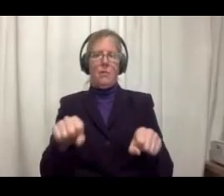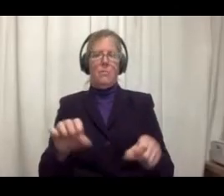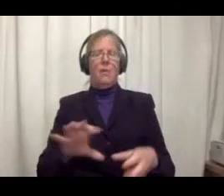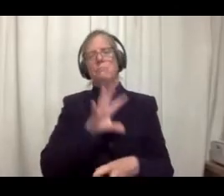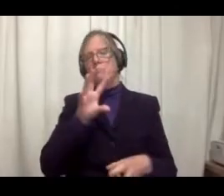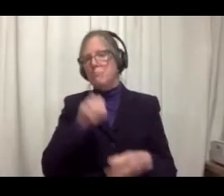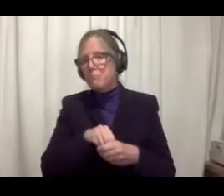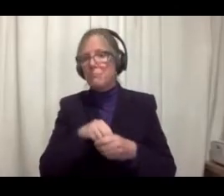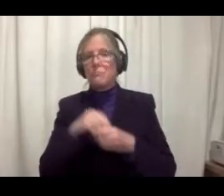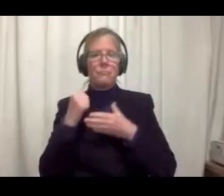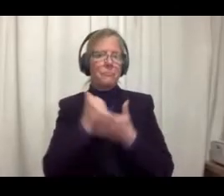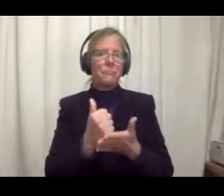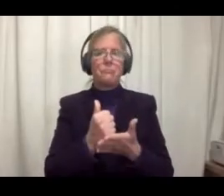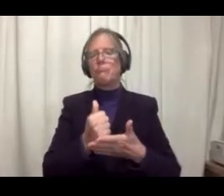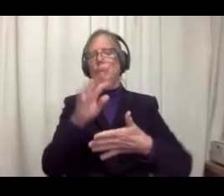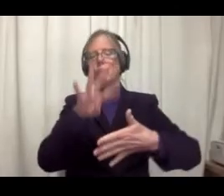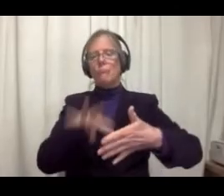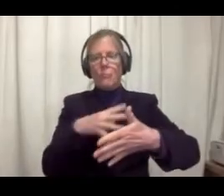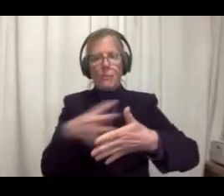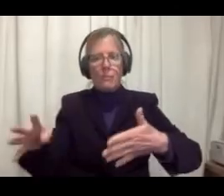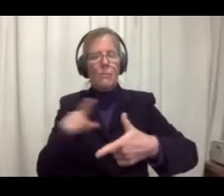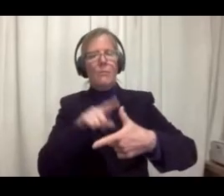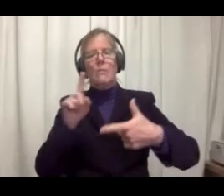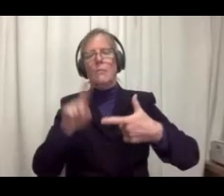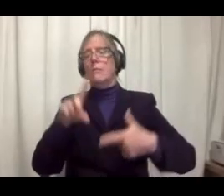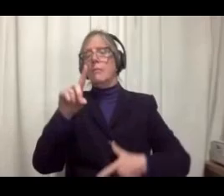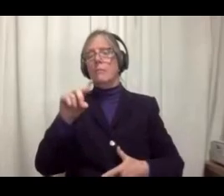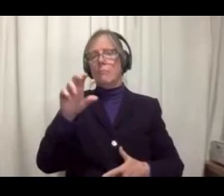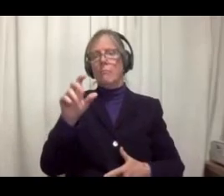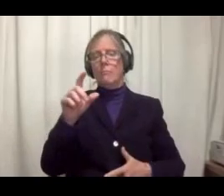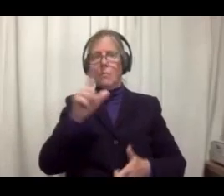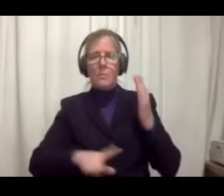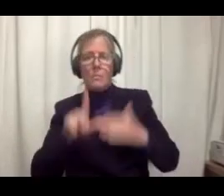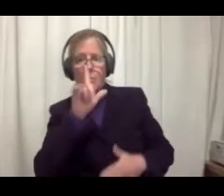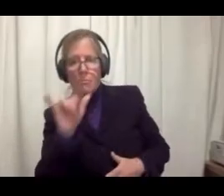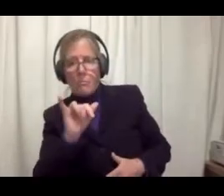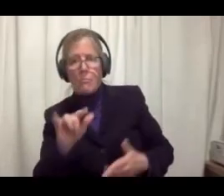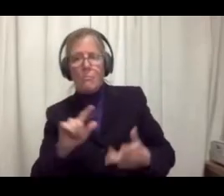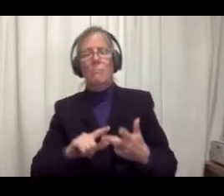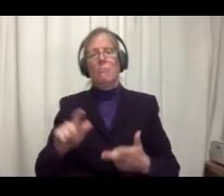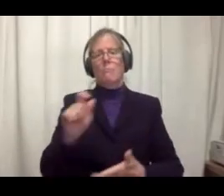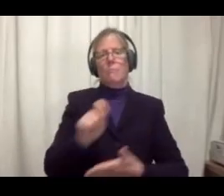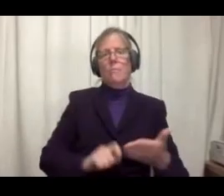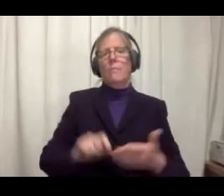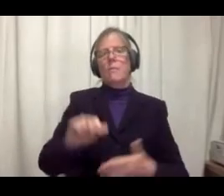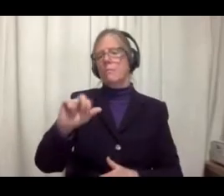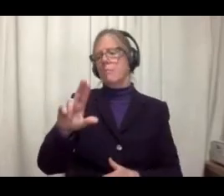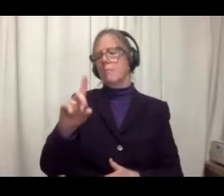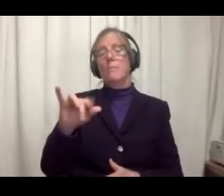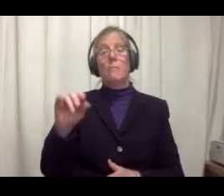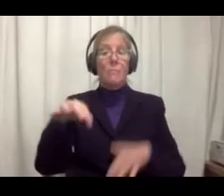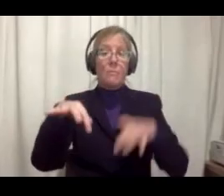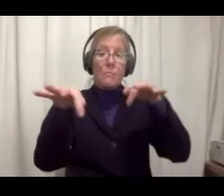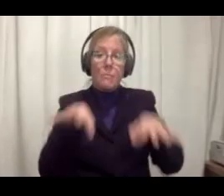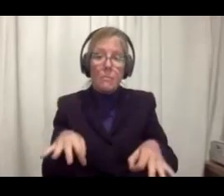with tables, document structure, writing audio descriptions, or making social media content more